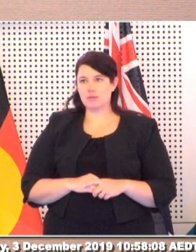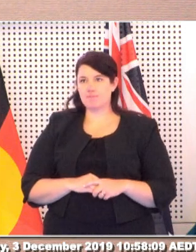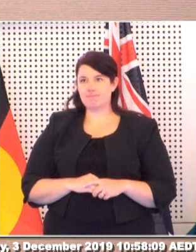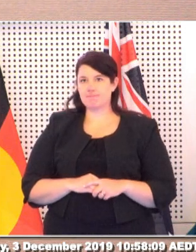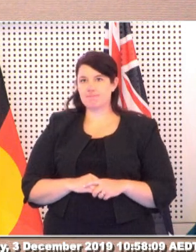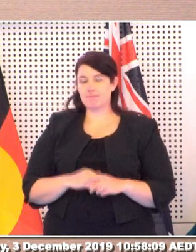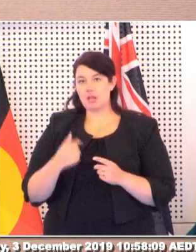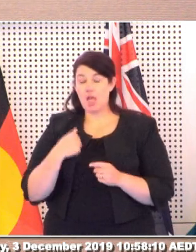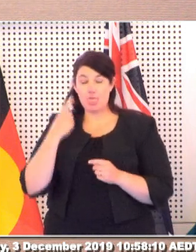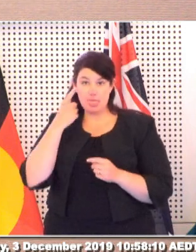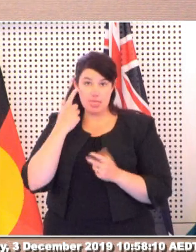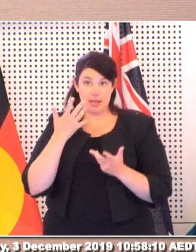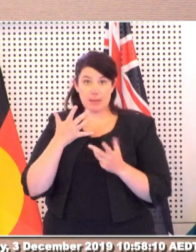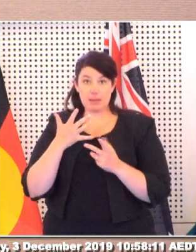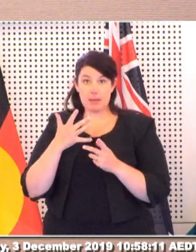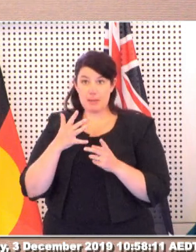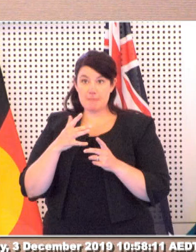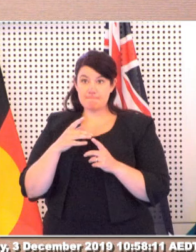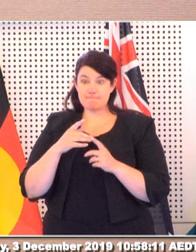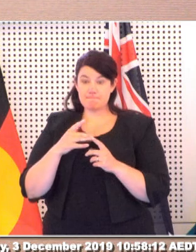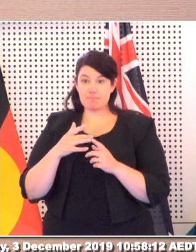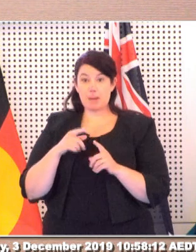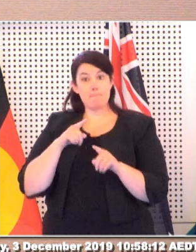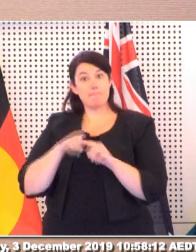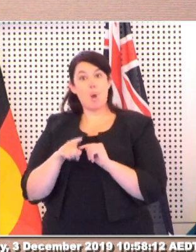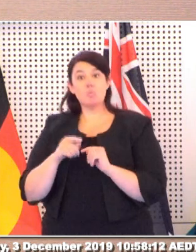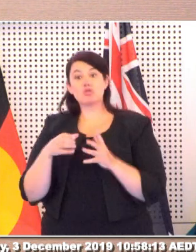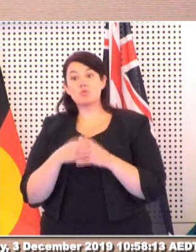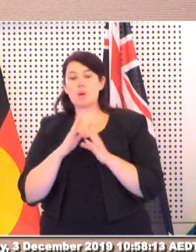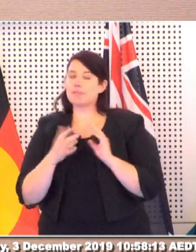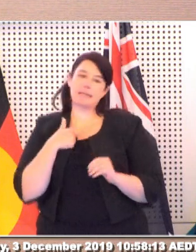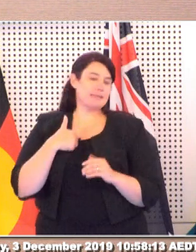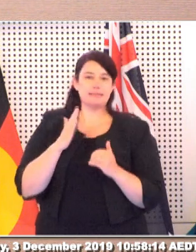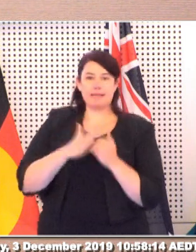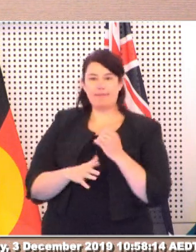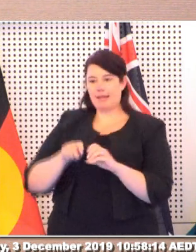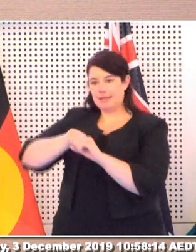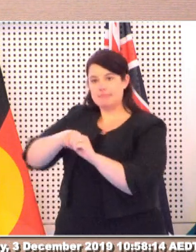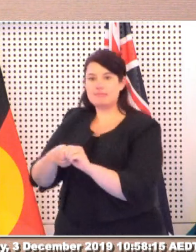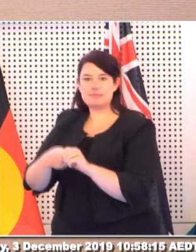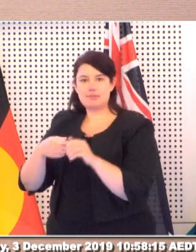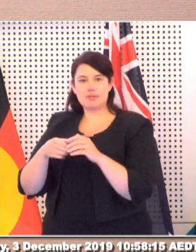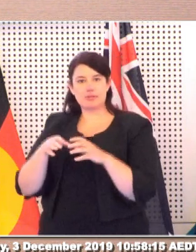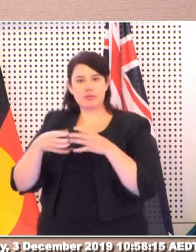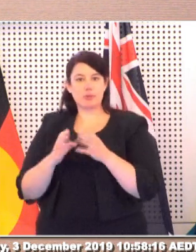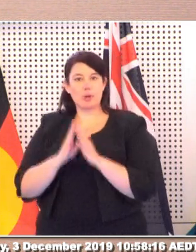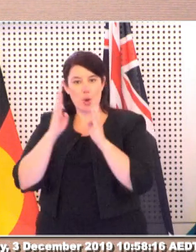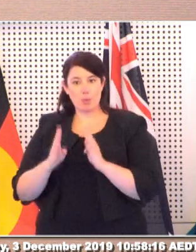I think most places would say that they will not seclude residents but I’m not sure what you call it when someone is locked in their room